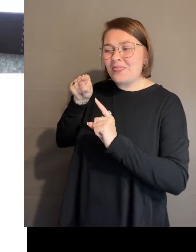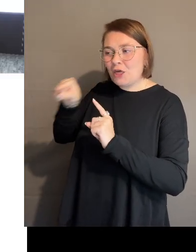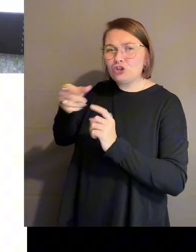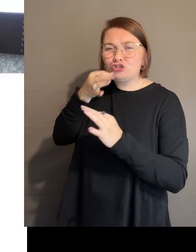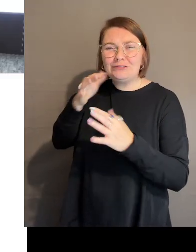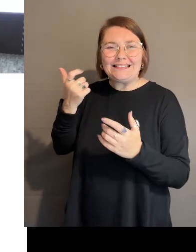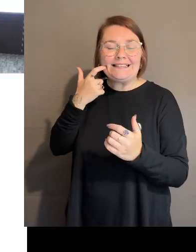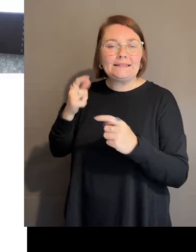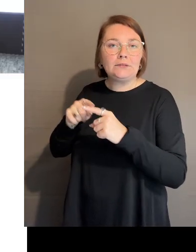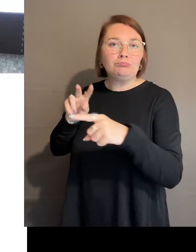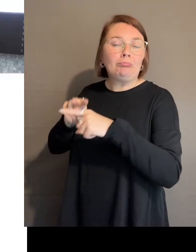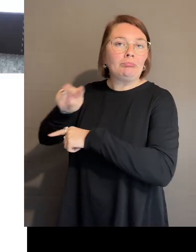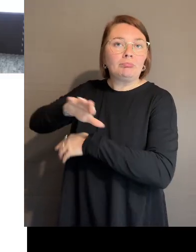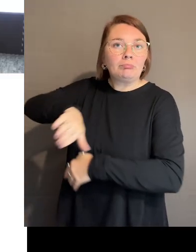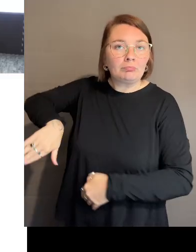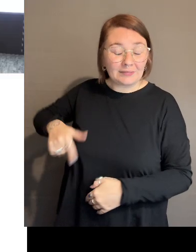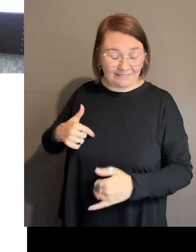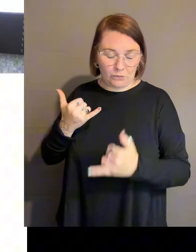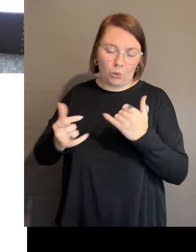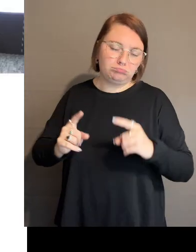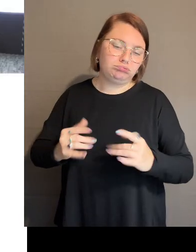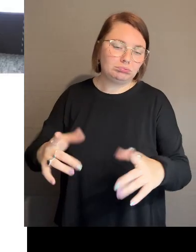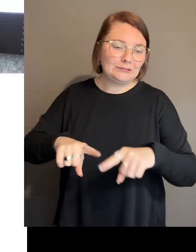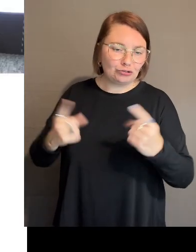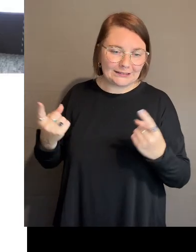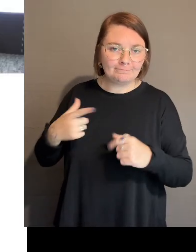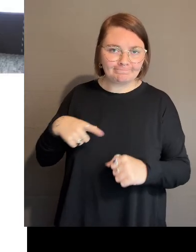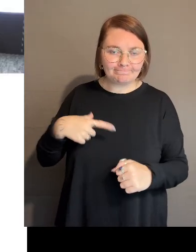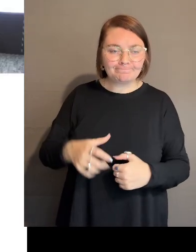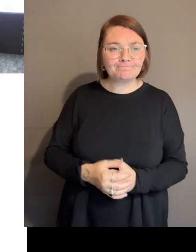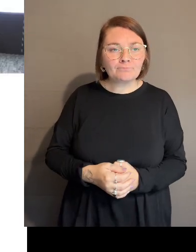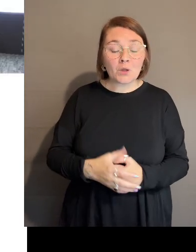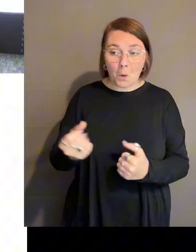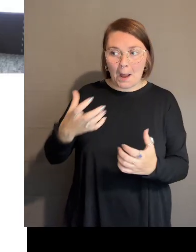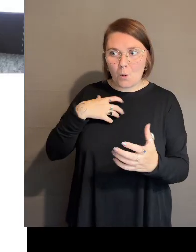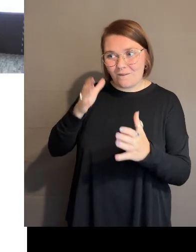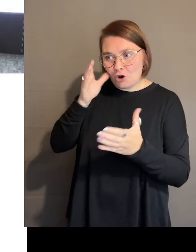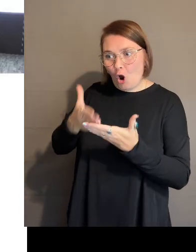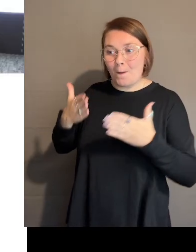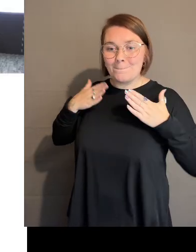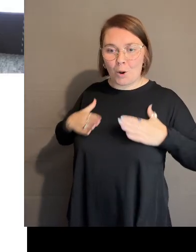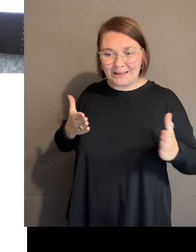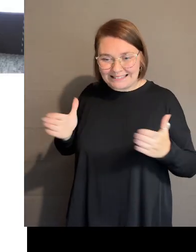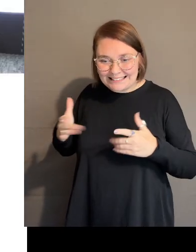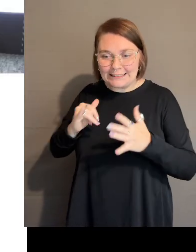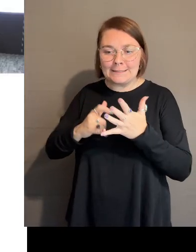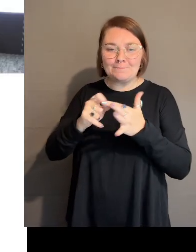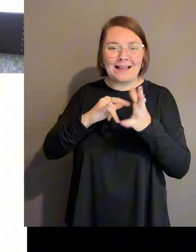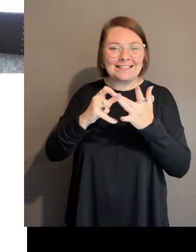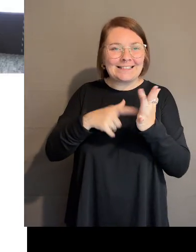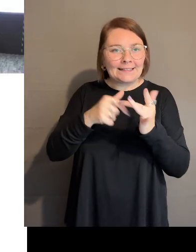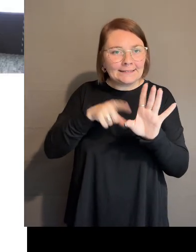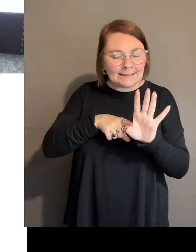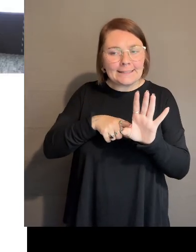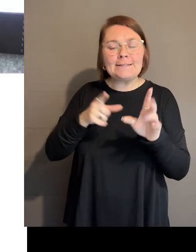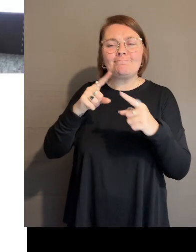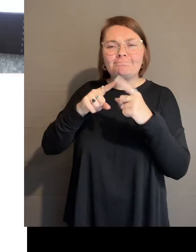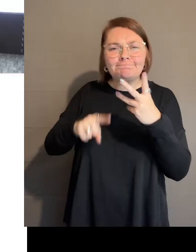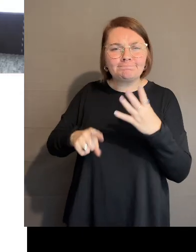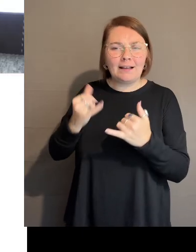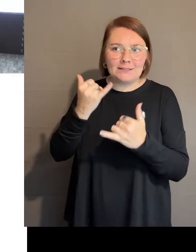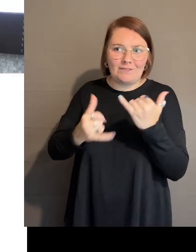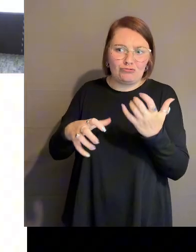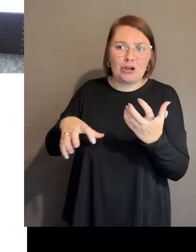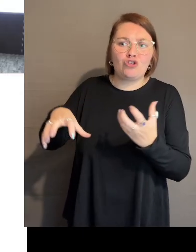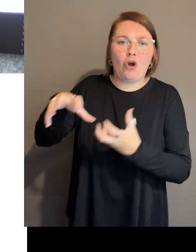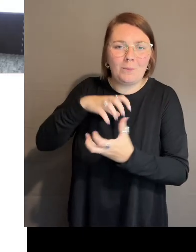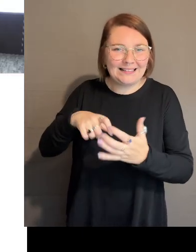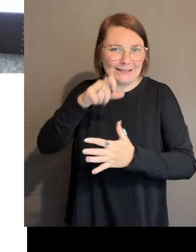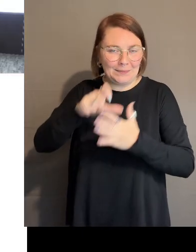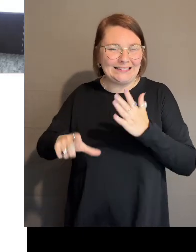they get overlooked for different reasons. One being that the focus is more on mobility and spasticity and all those other things, because it's a pretty complex disability.